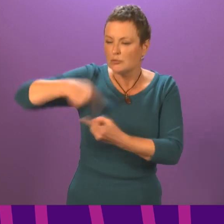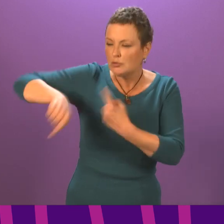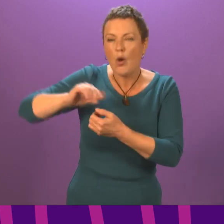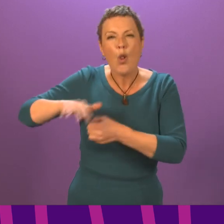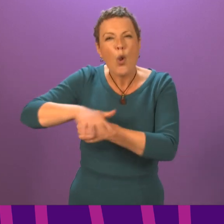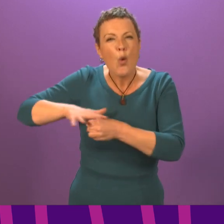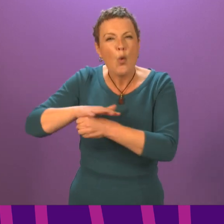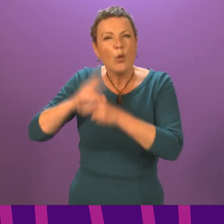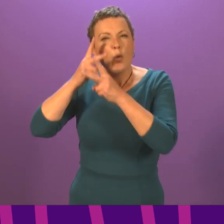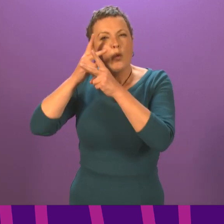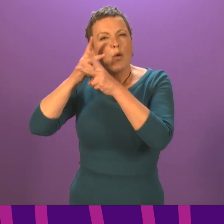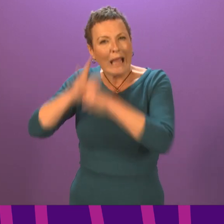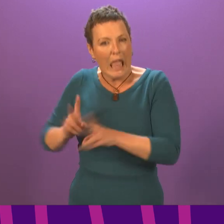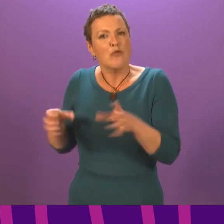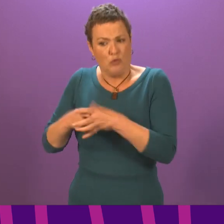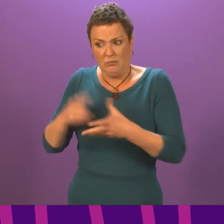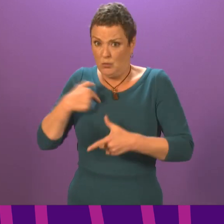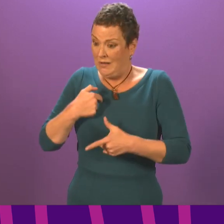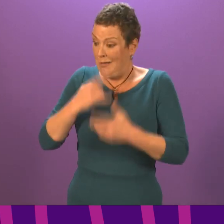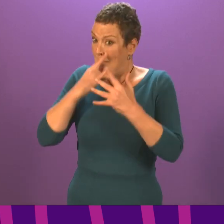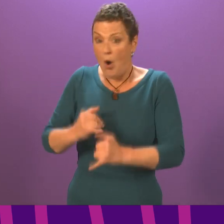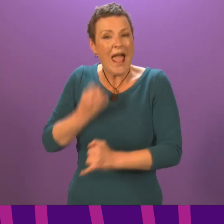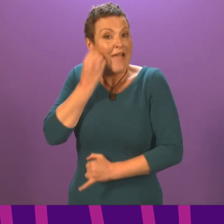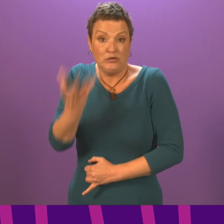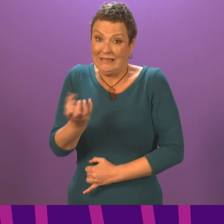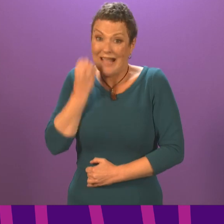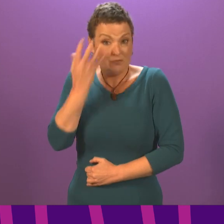carefully monitor the situation on a daily basis with partners and local care home oversight